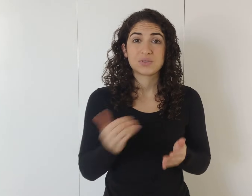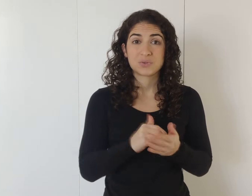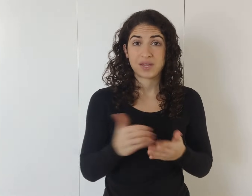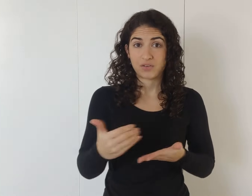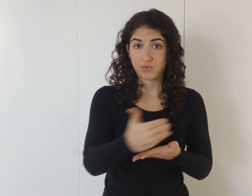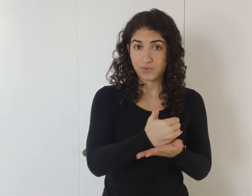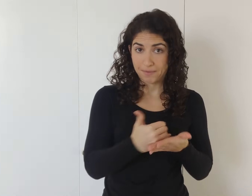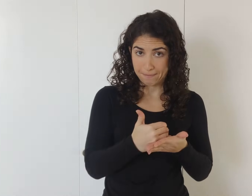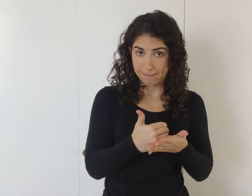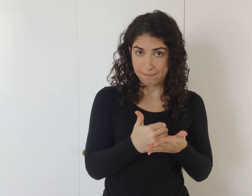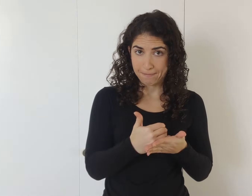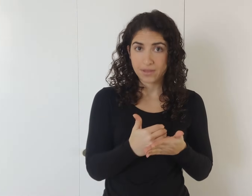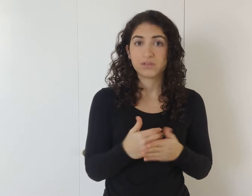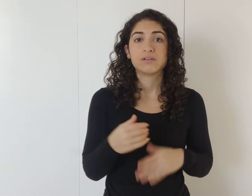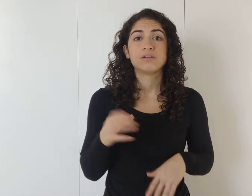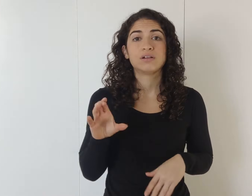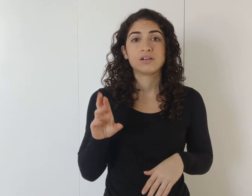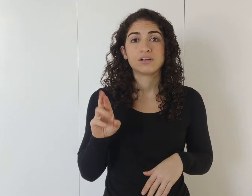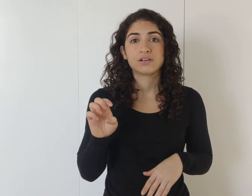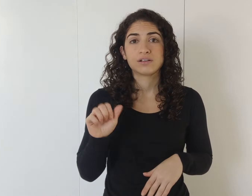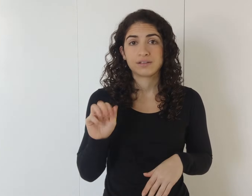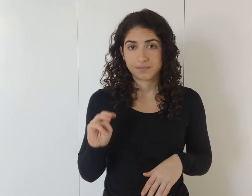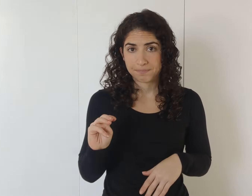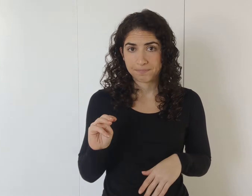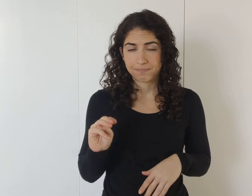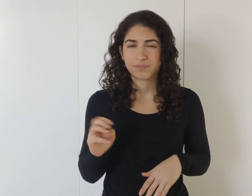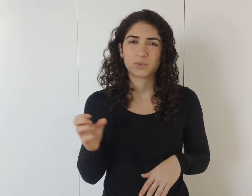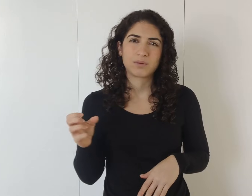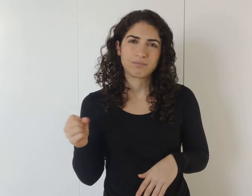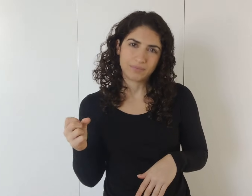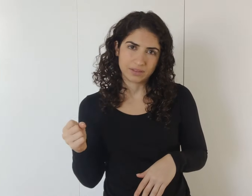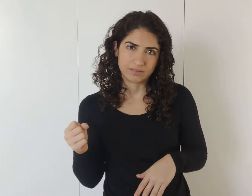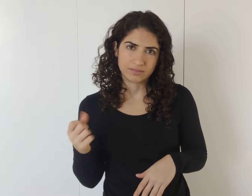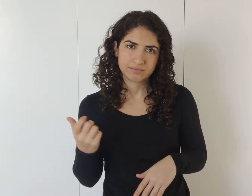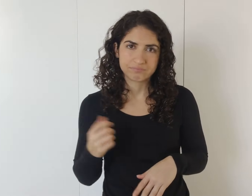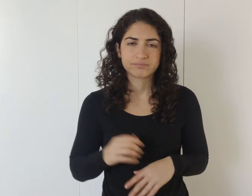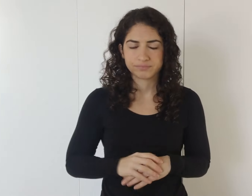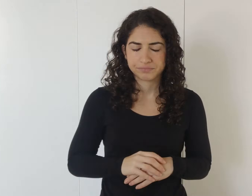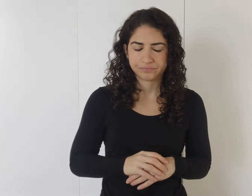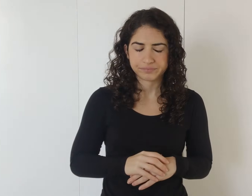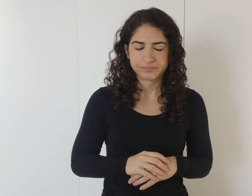So again: CREAM, CREAM, or MILK.